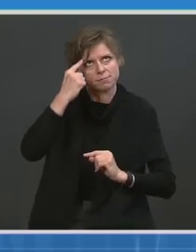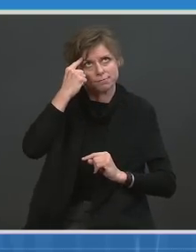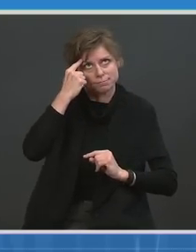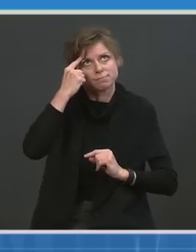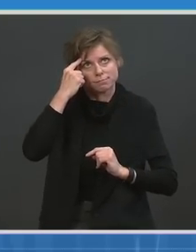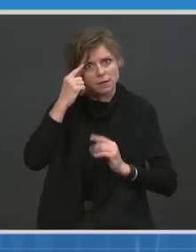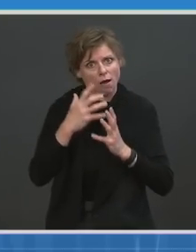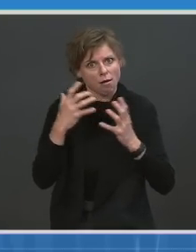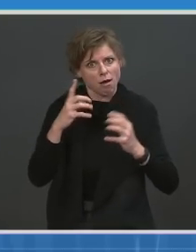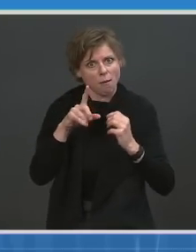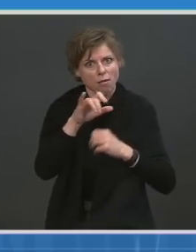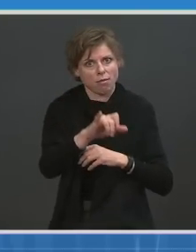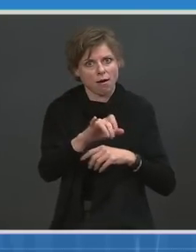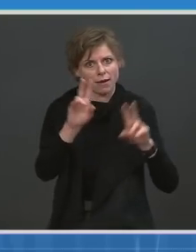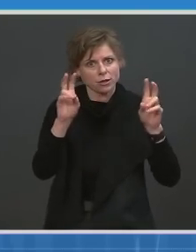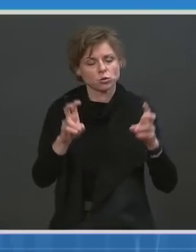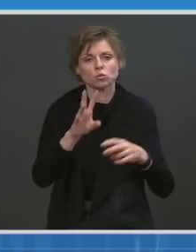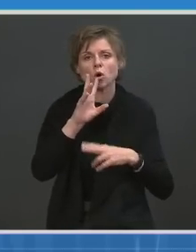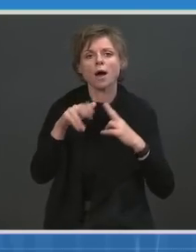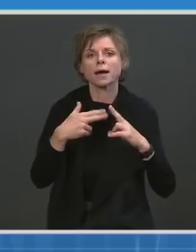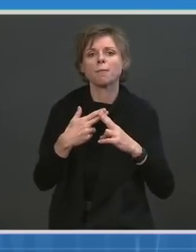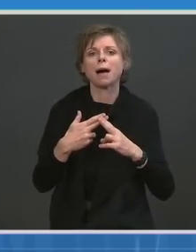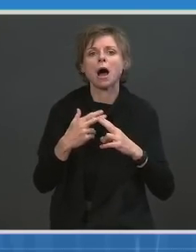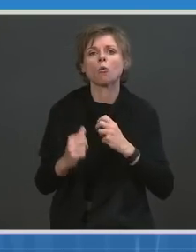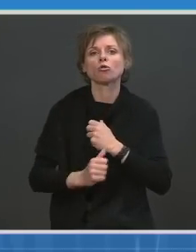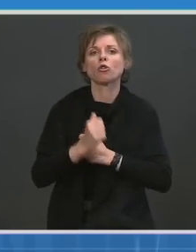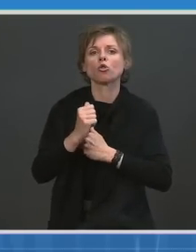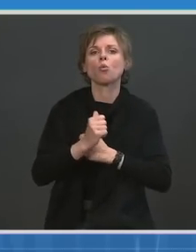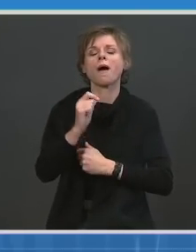and that relates to the threat of a variant of concern,